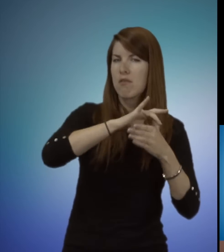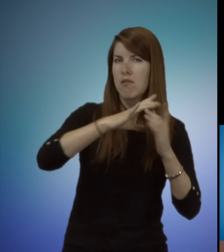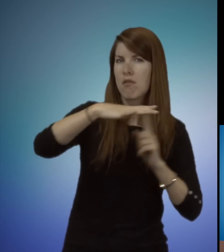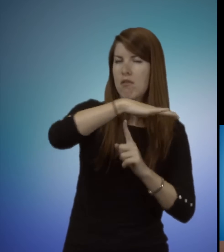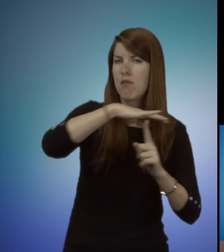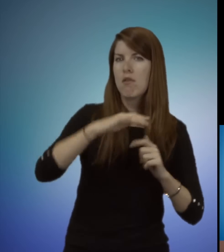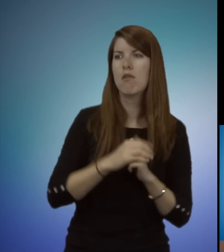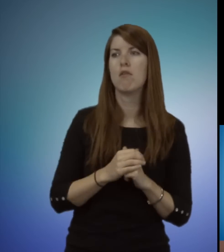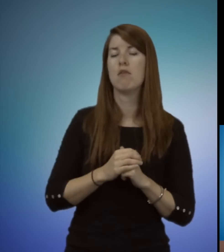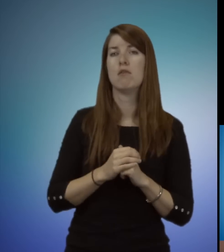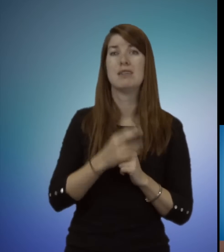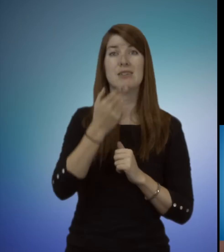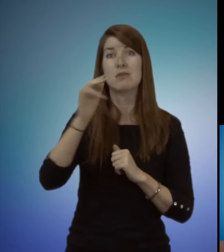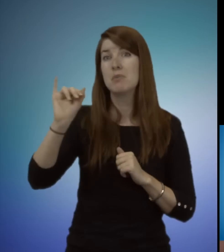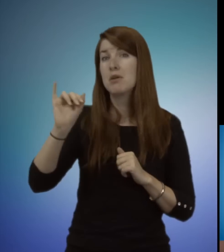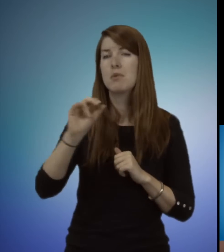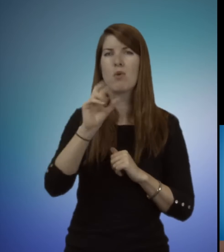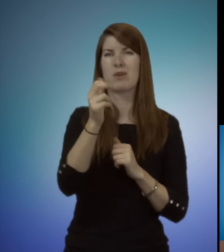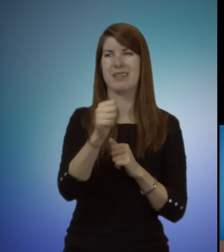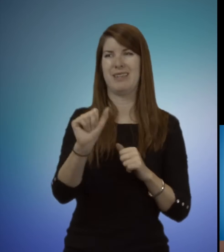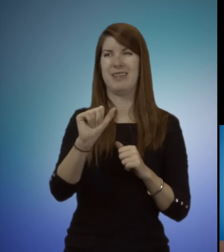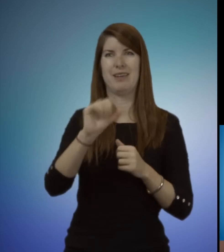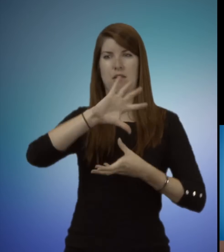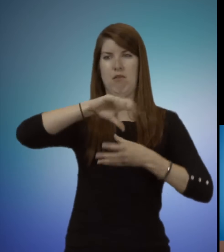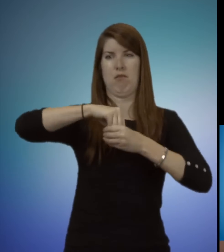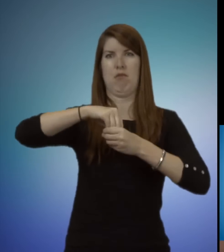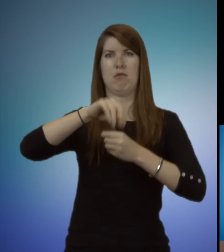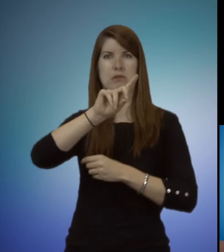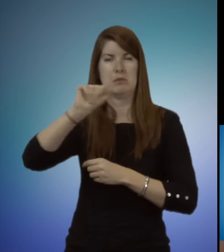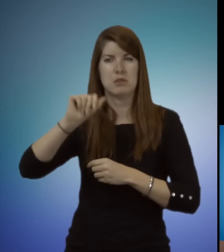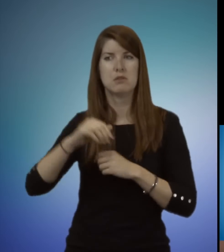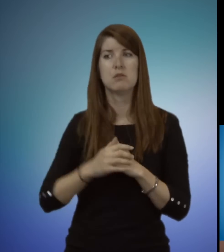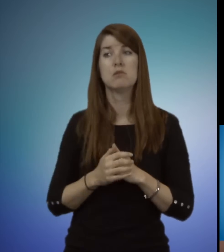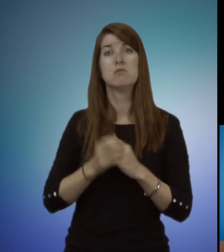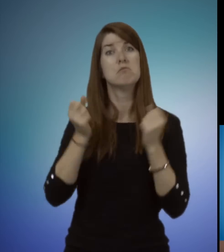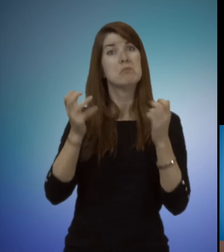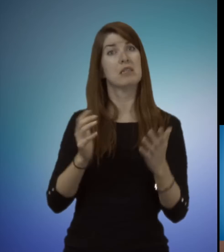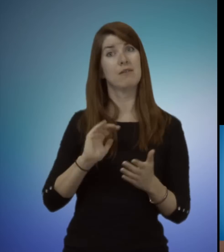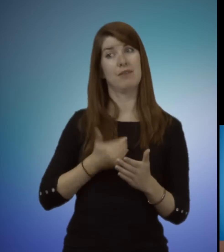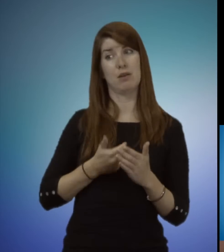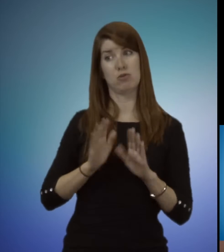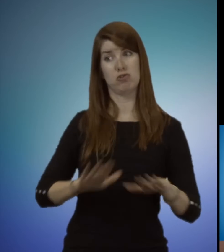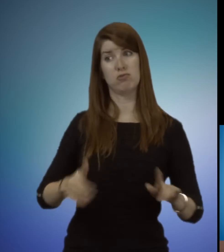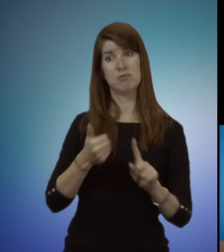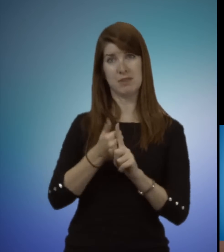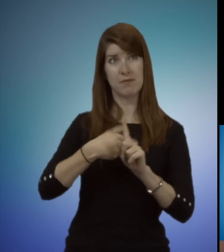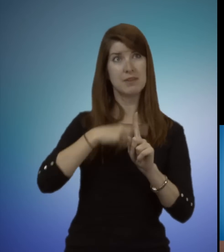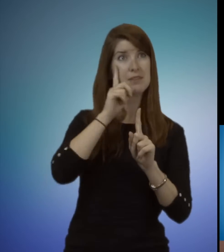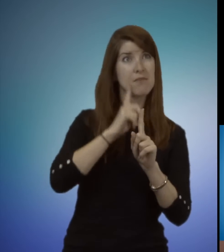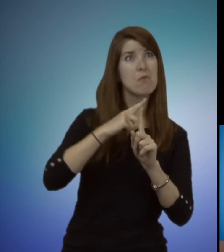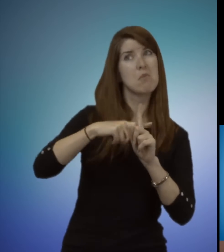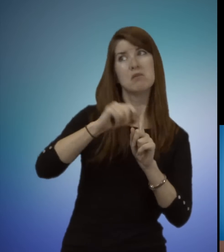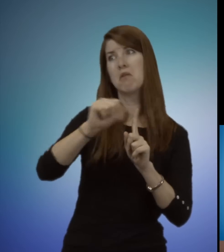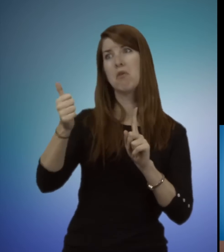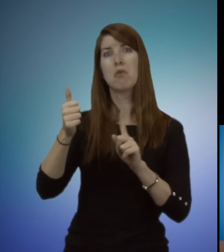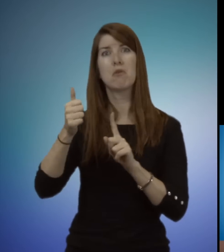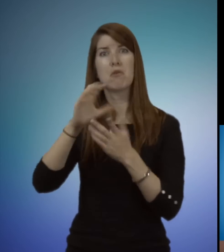hearing impairment or any combination of deficiencies. Many of our children have additional learning problems that need to be identified